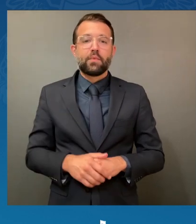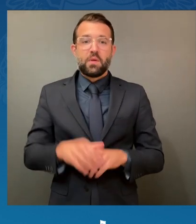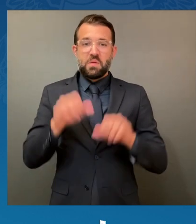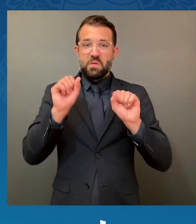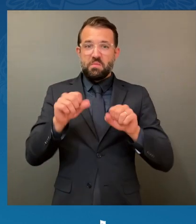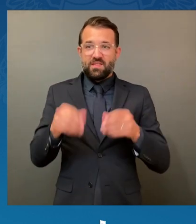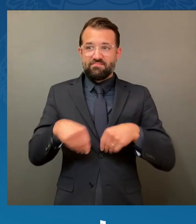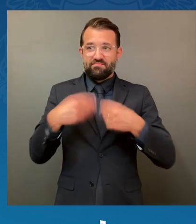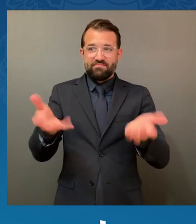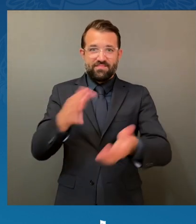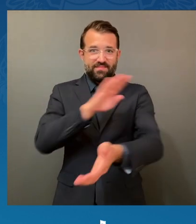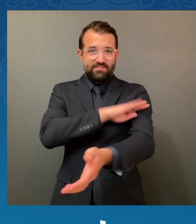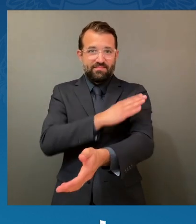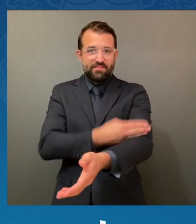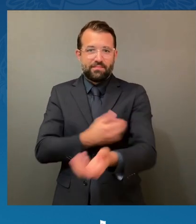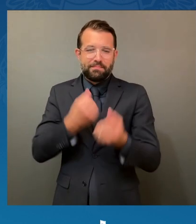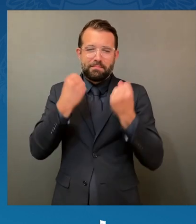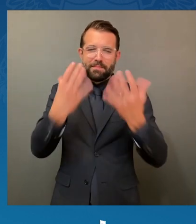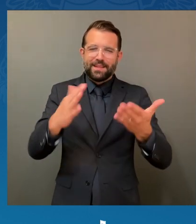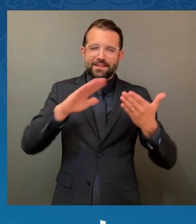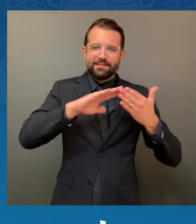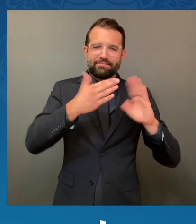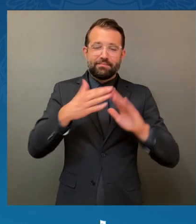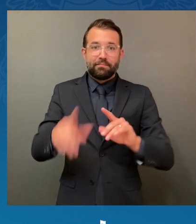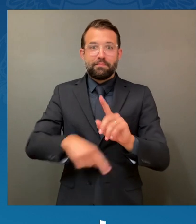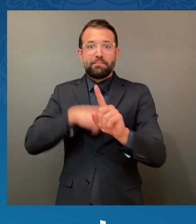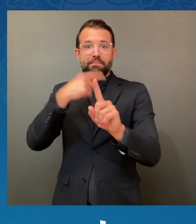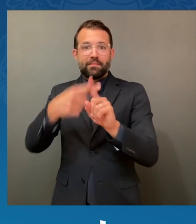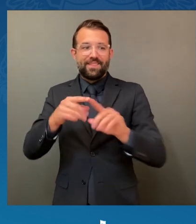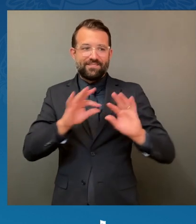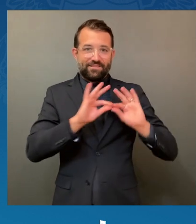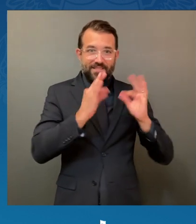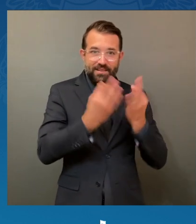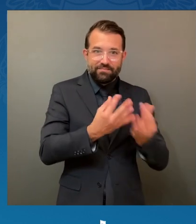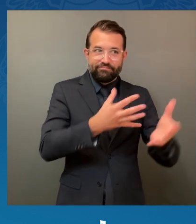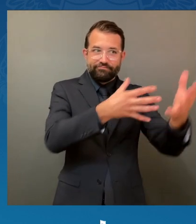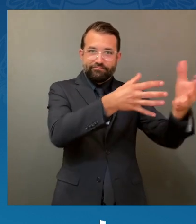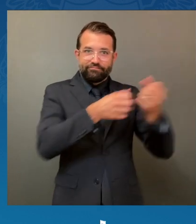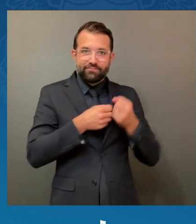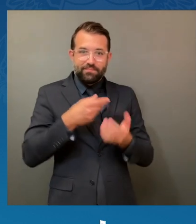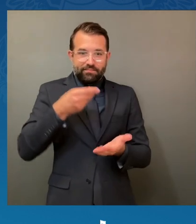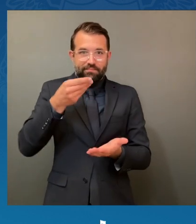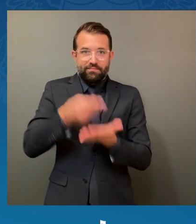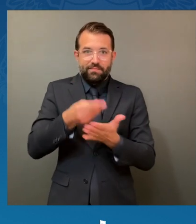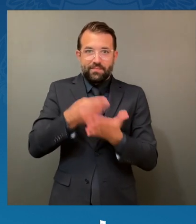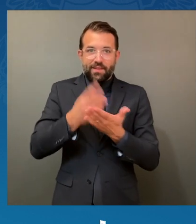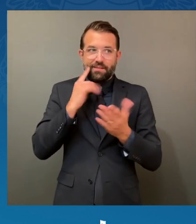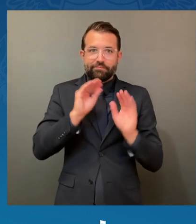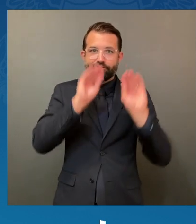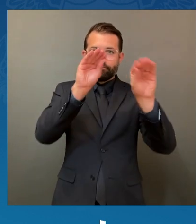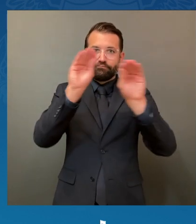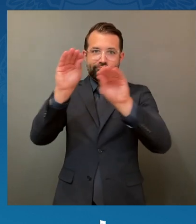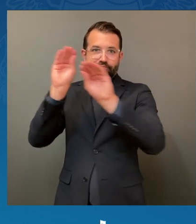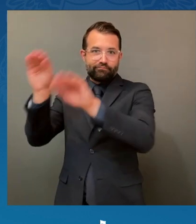to install solar panels on their homes so that all families can take advantage of solar power,